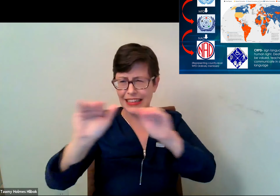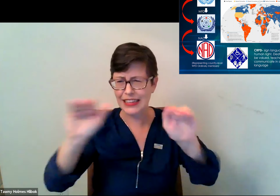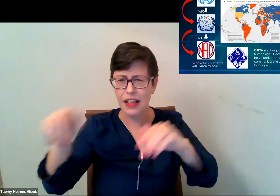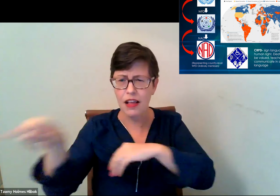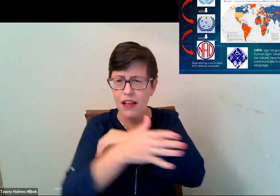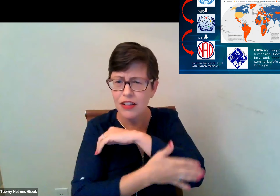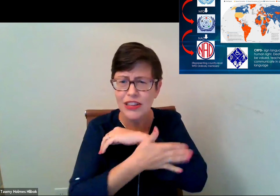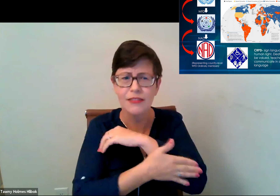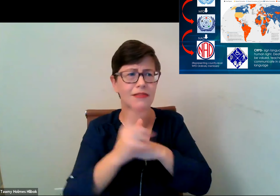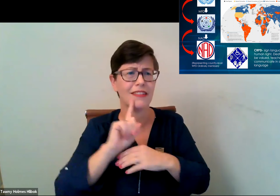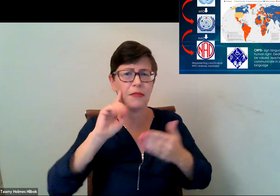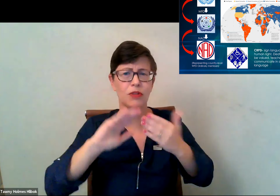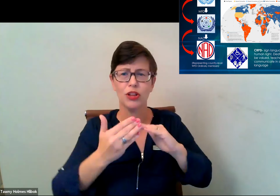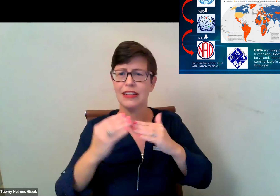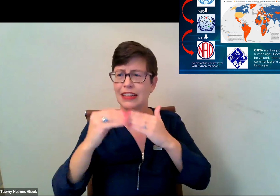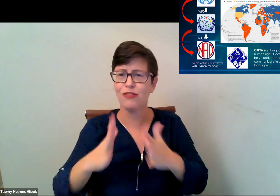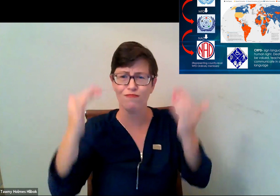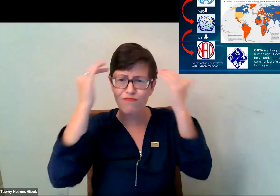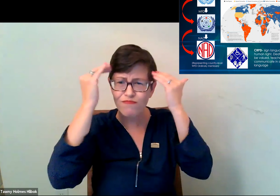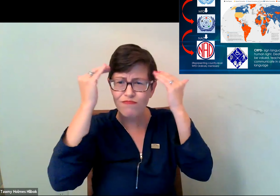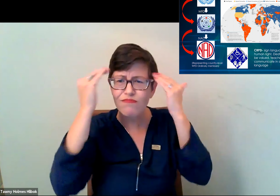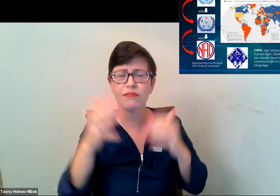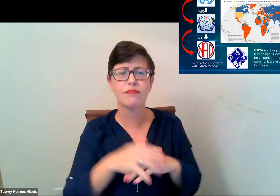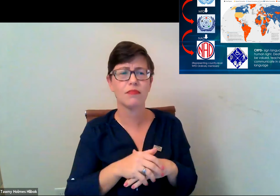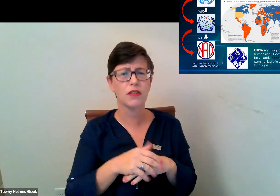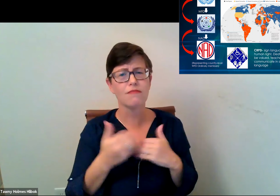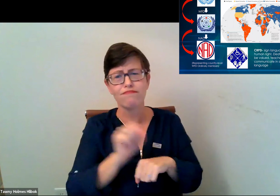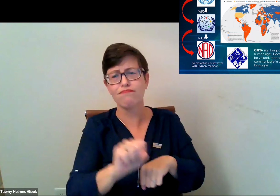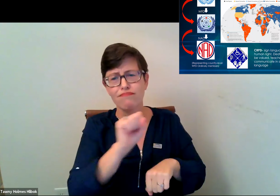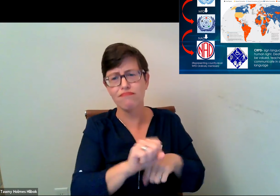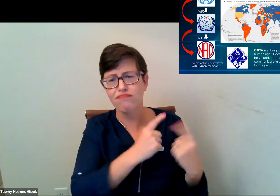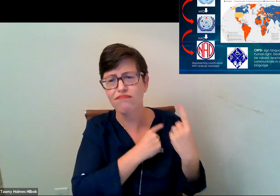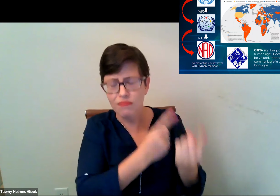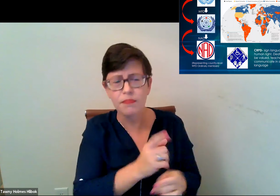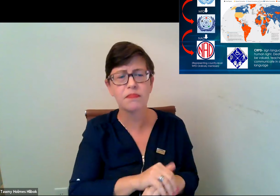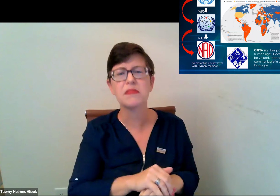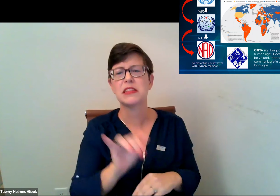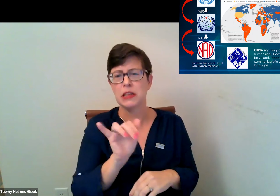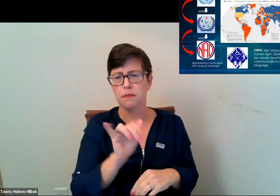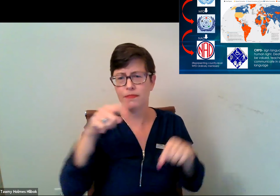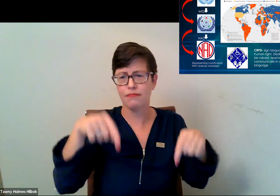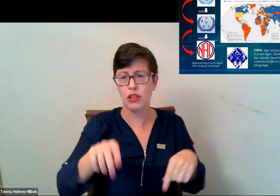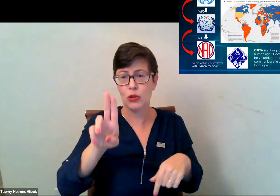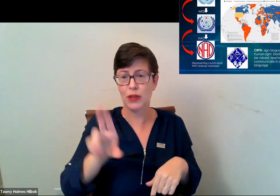And it has a large involvement of the death population from a variety of countries who are knowledgeable about the topic and have been working in the field.